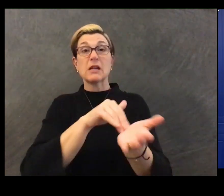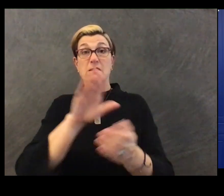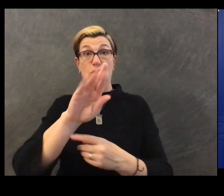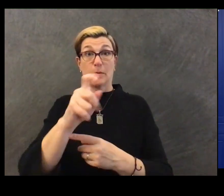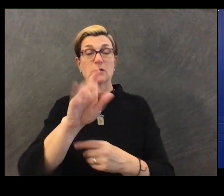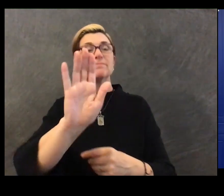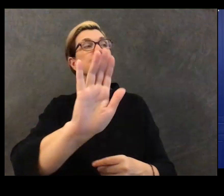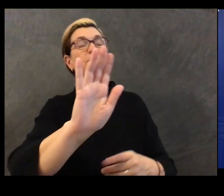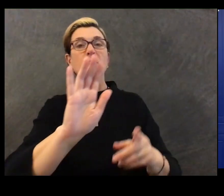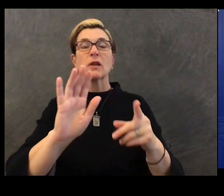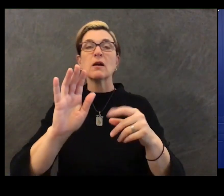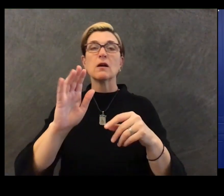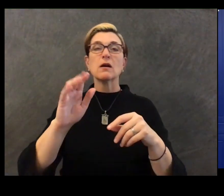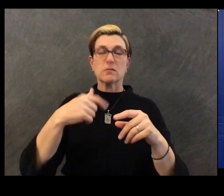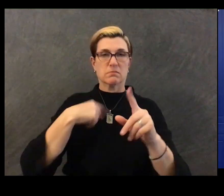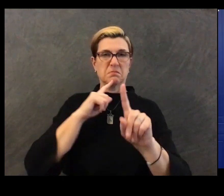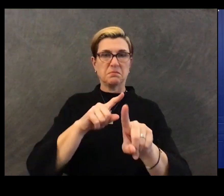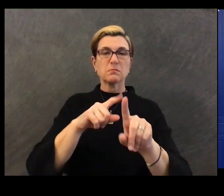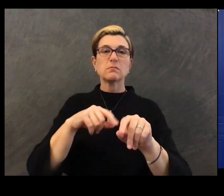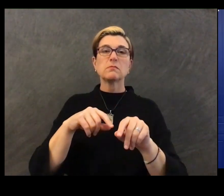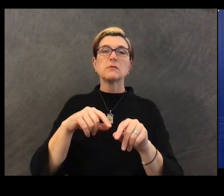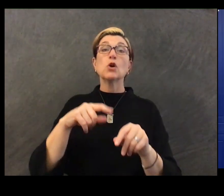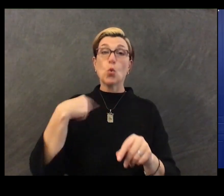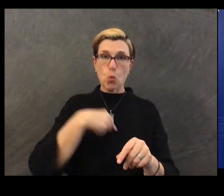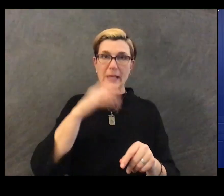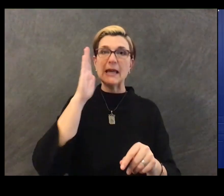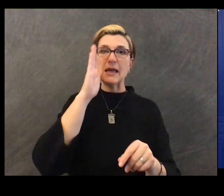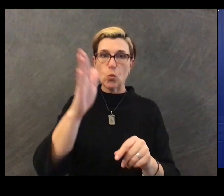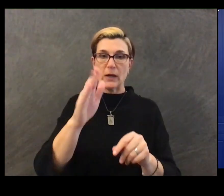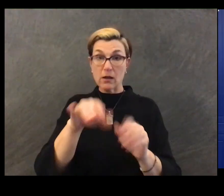that's what we're talking about we'll find those cases earlier so what dr.